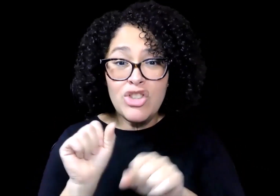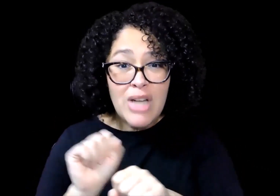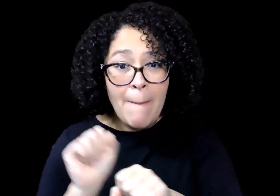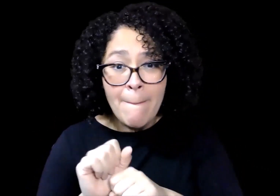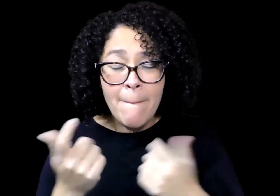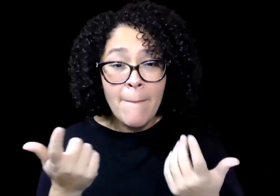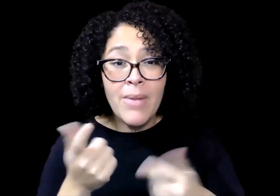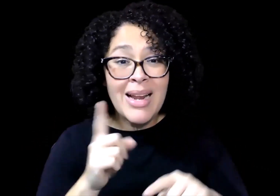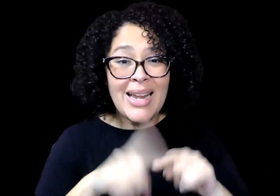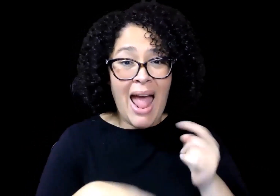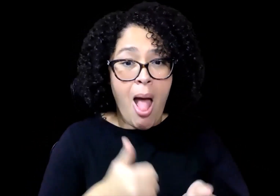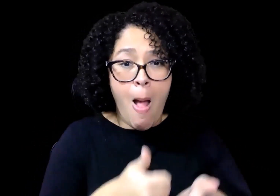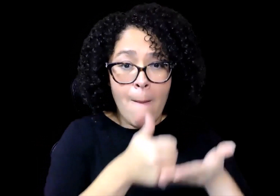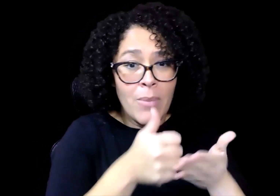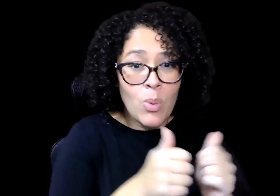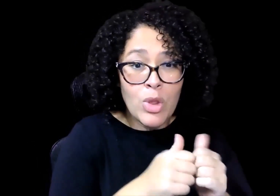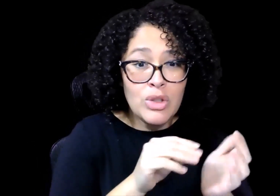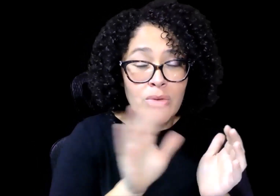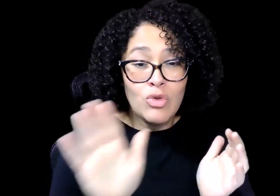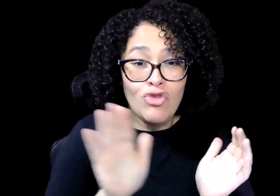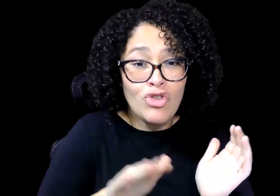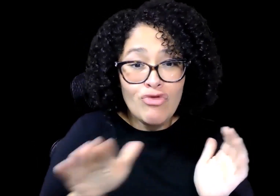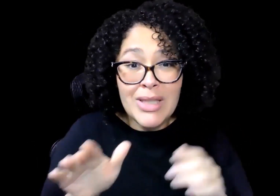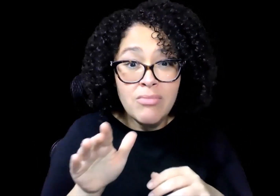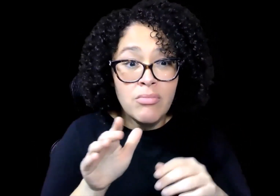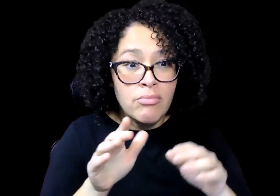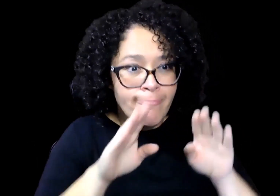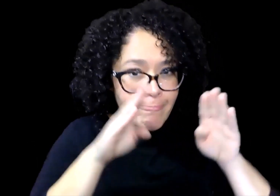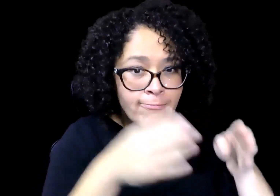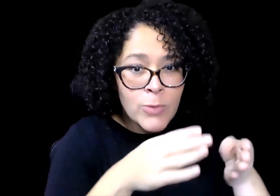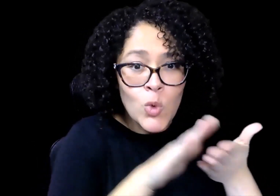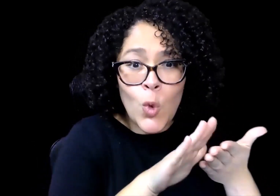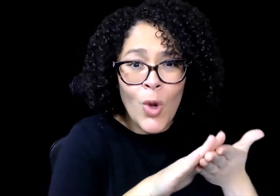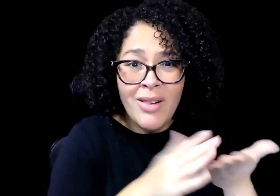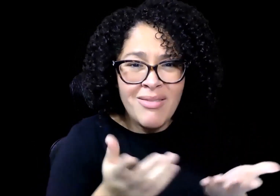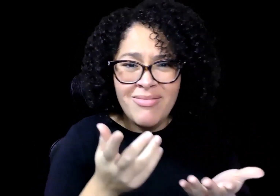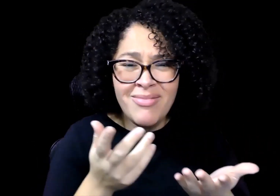families are struggling they're having difficulty with employment they're having difficulty helping